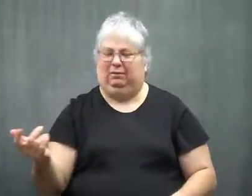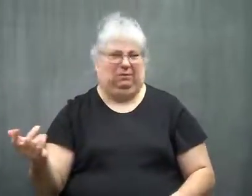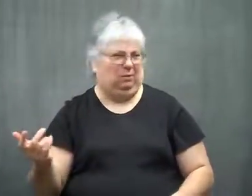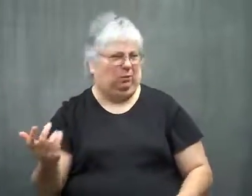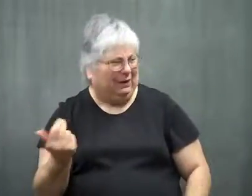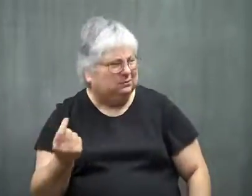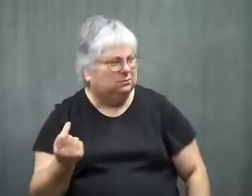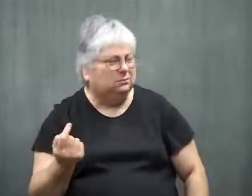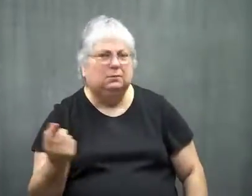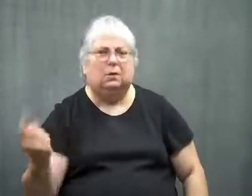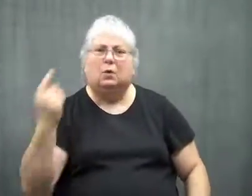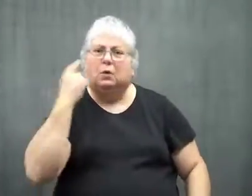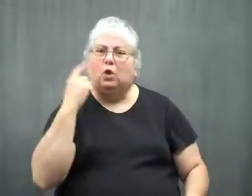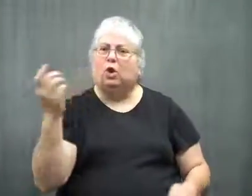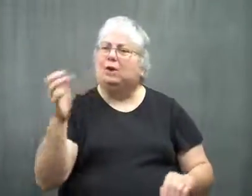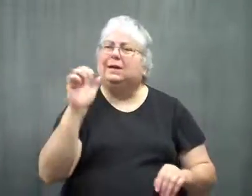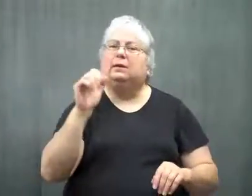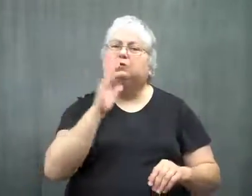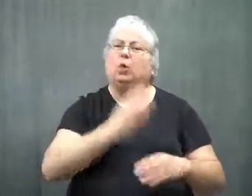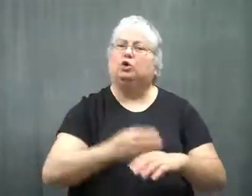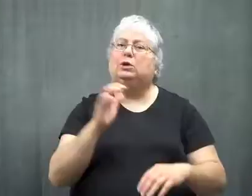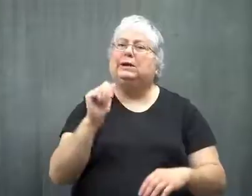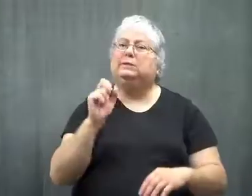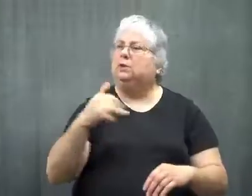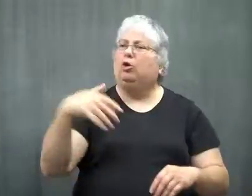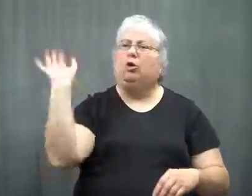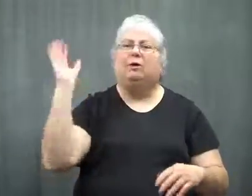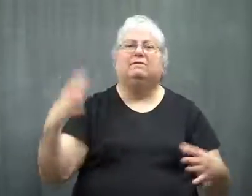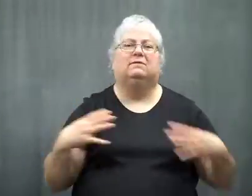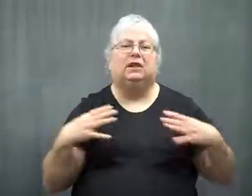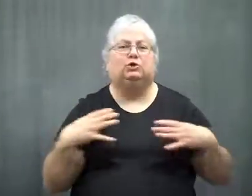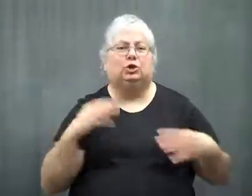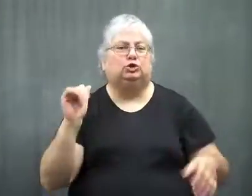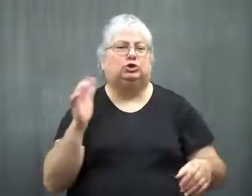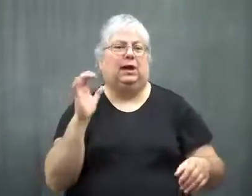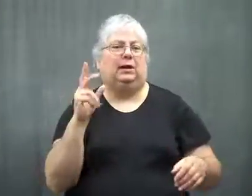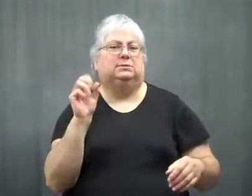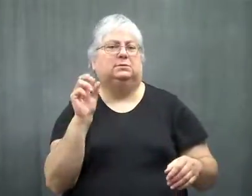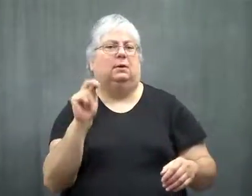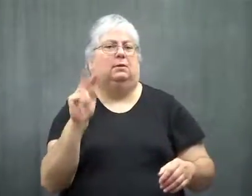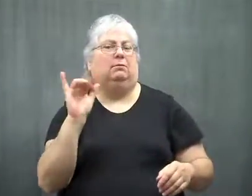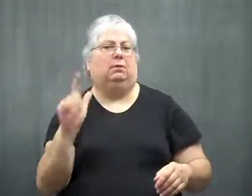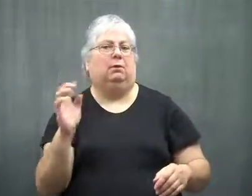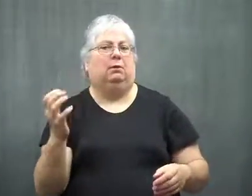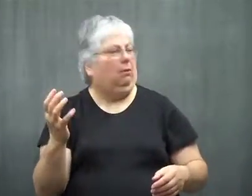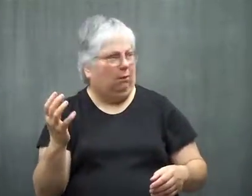They were shocked. They thought Casey was on vacation in Jacksonville.